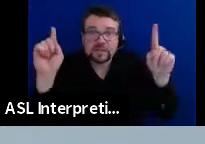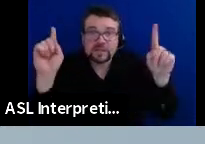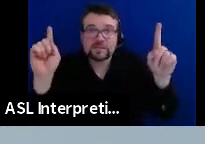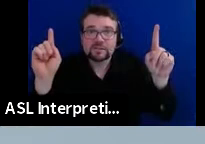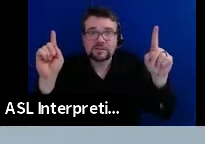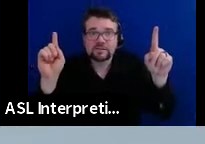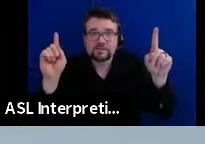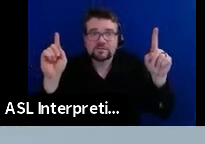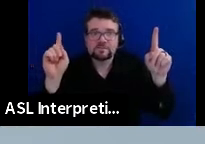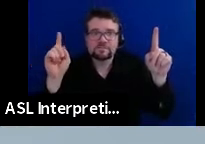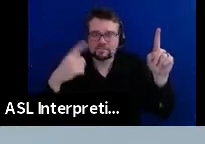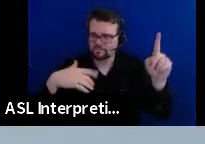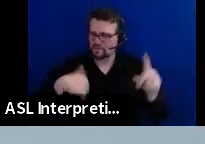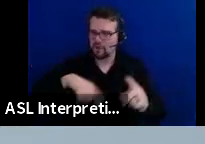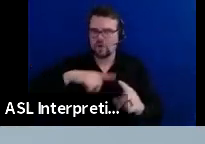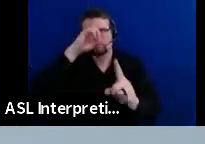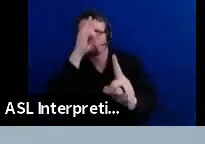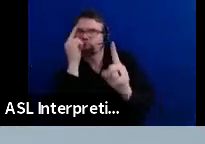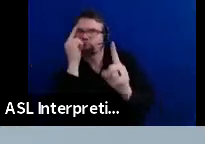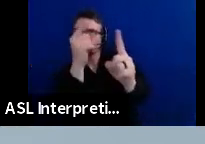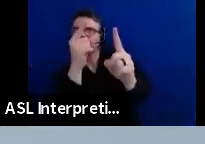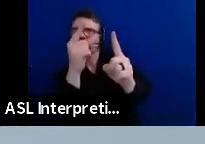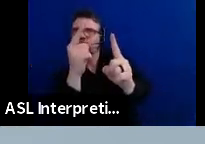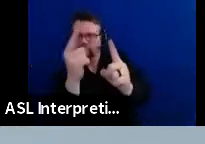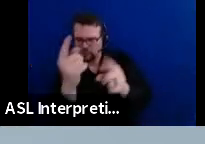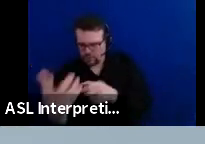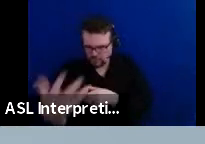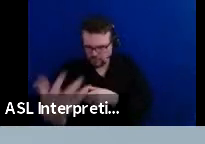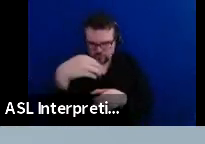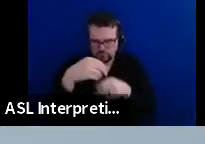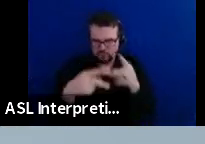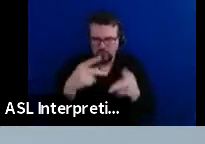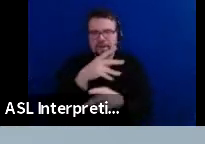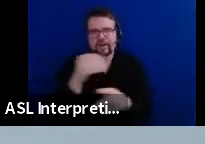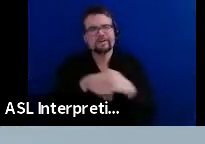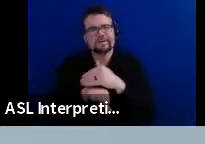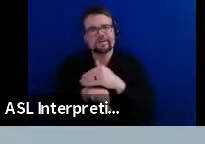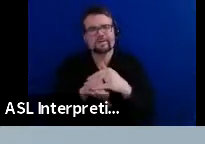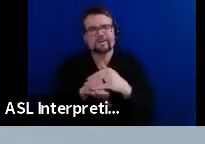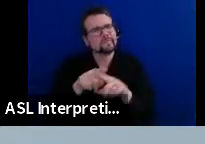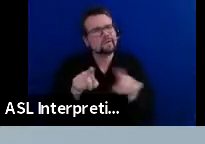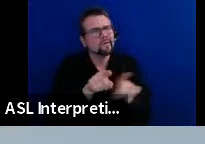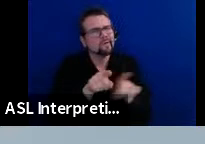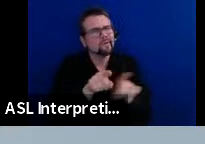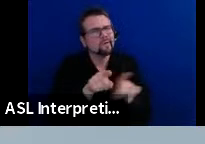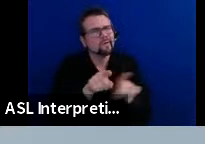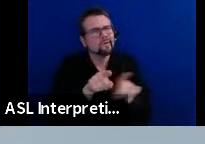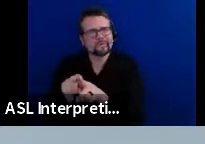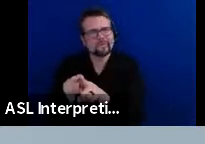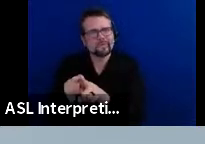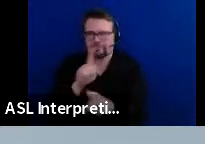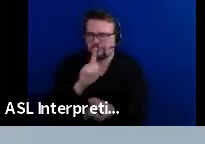DREAM COME TRUE OF AN ACCESSIBLE AND INCLUSIVE WORLD. BUT IT'S ALSO A CHANCE TO BE ABLE TO BE INSPIRED TO PUT THE